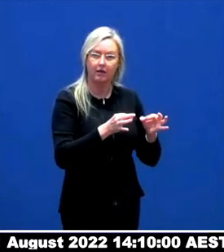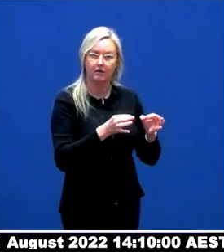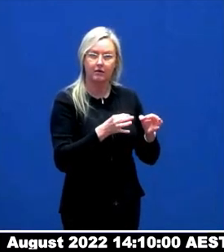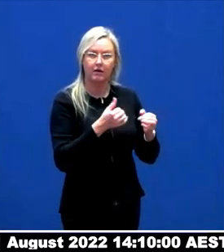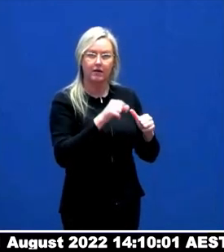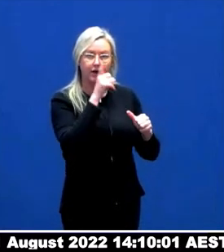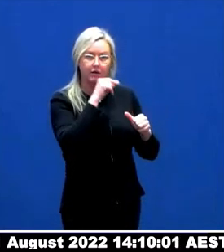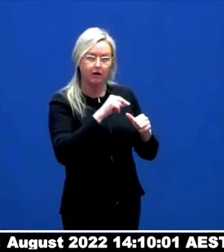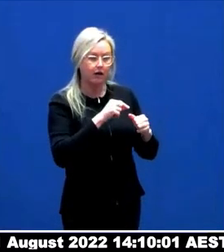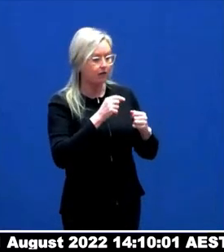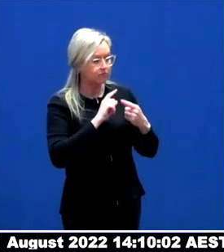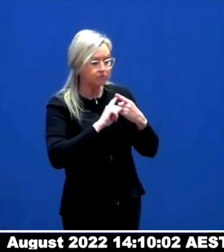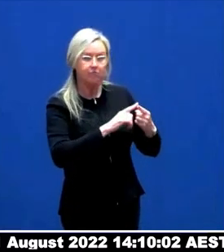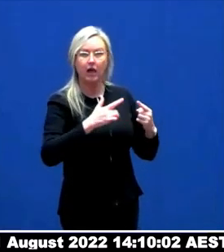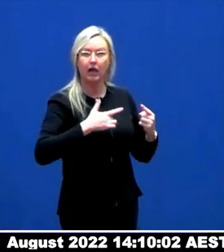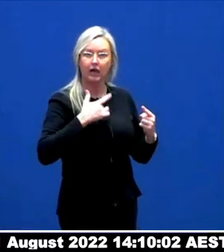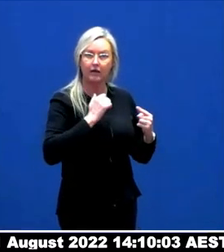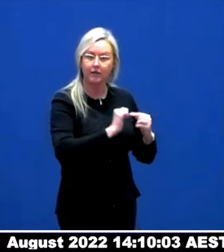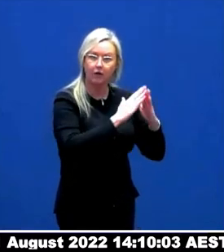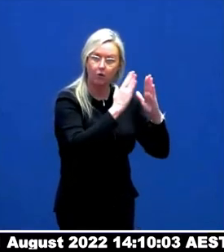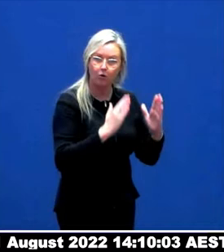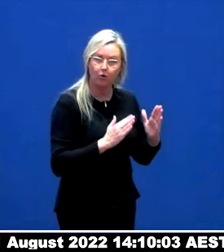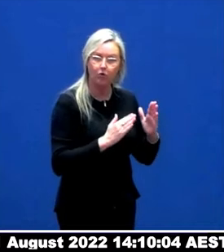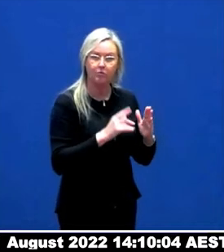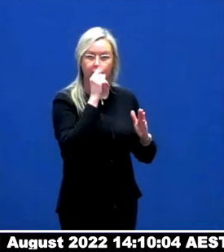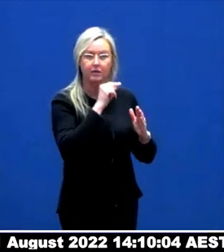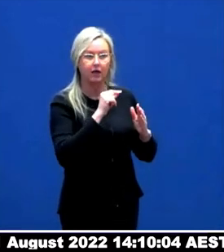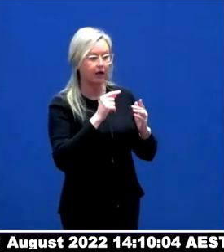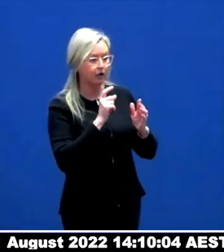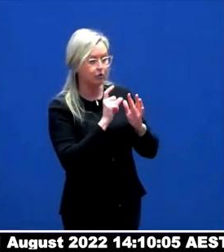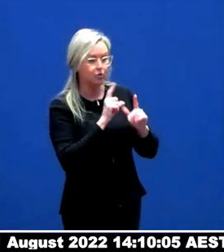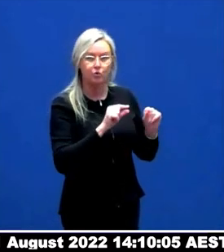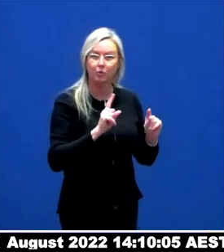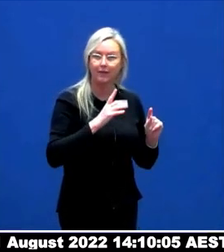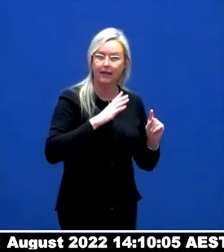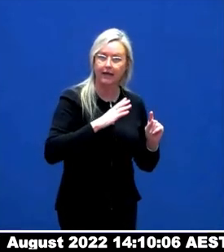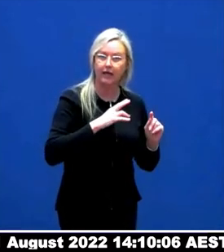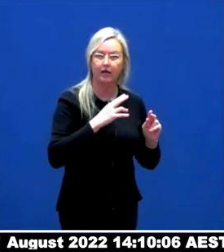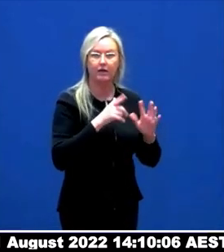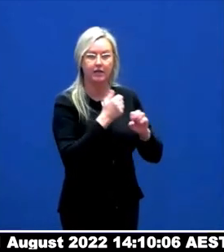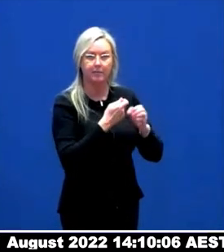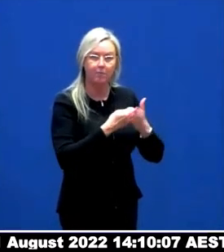a tenancy, to build a capacity to do things like pay their rent on time, keep their properties clean.